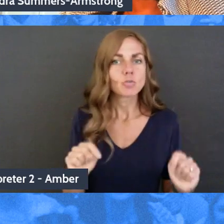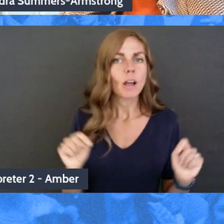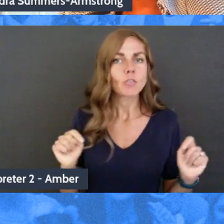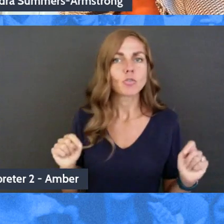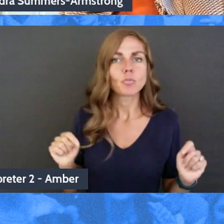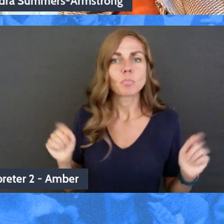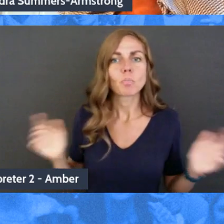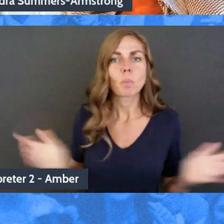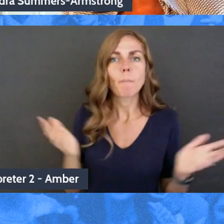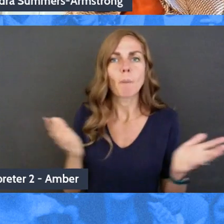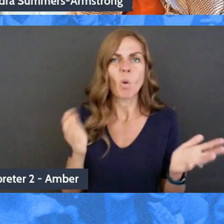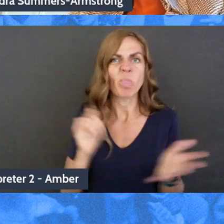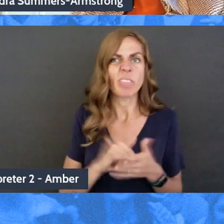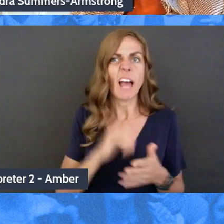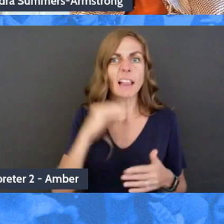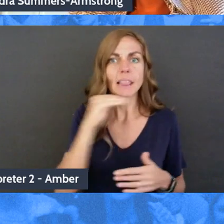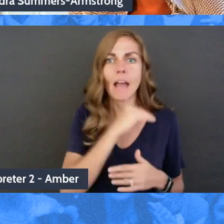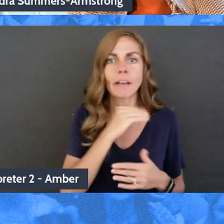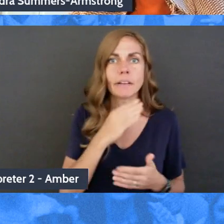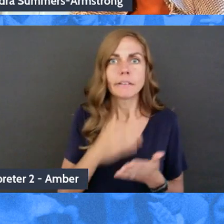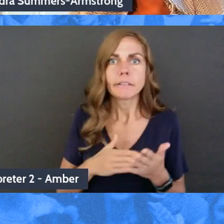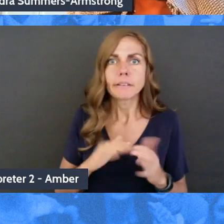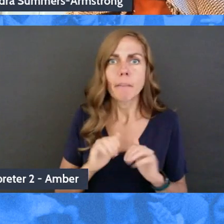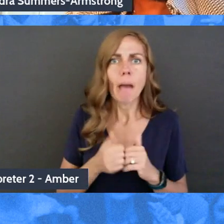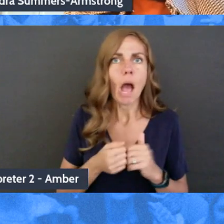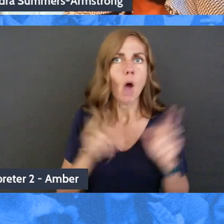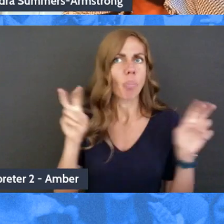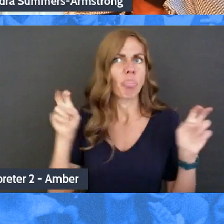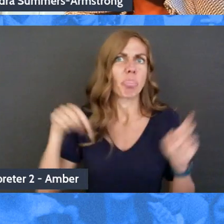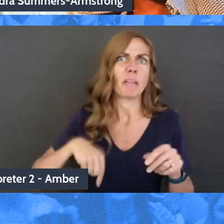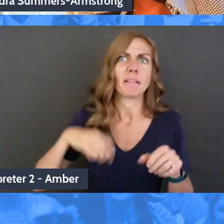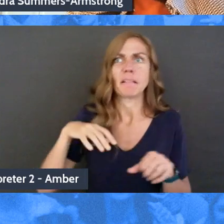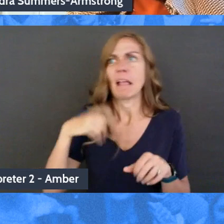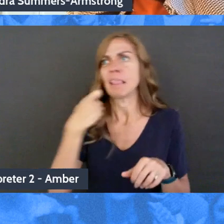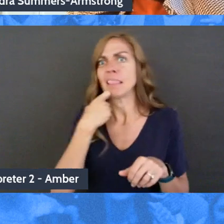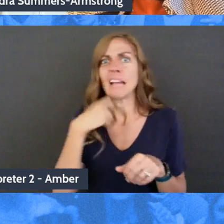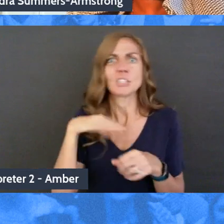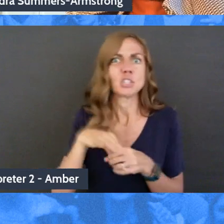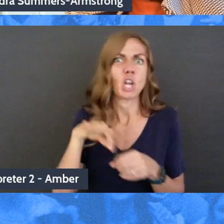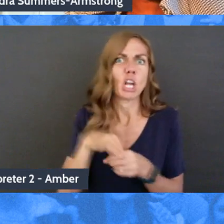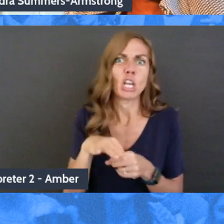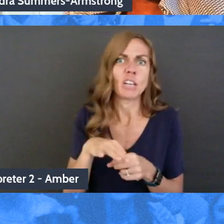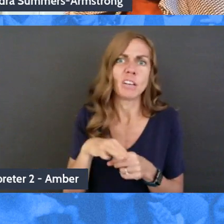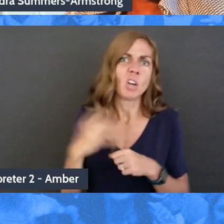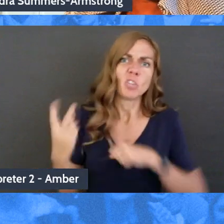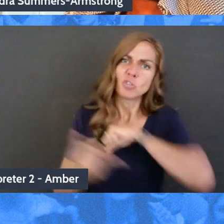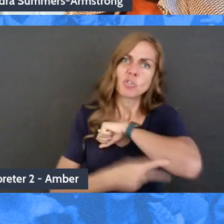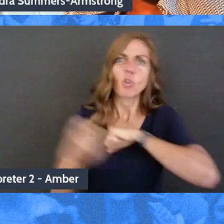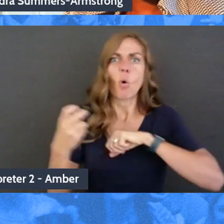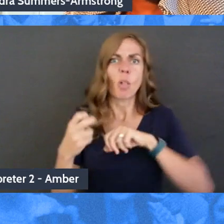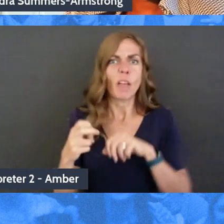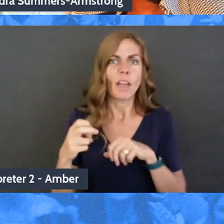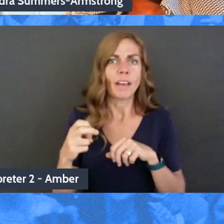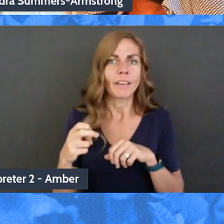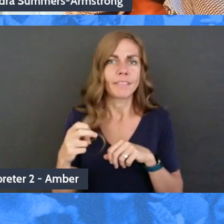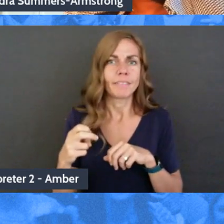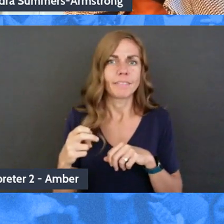that somehow our election was stolen, which it was not. And so I, we have been standing really firm